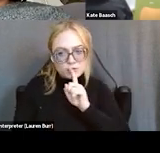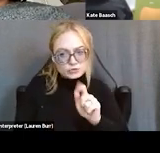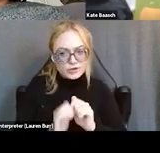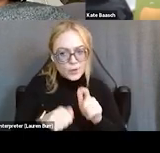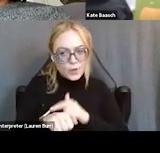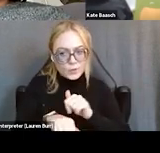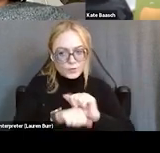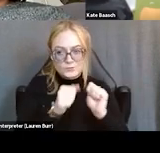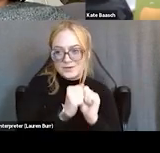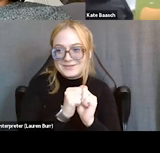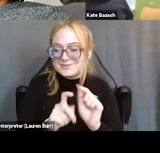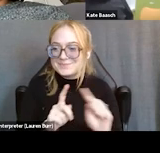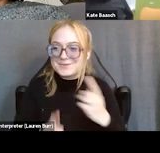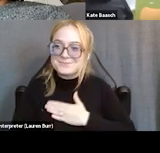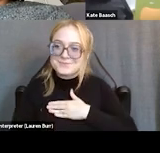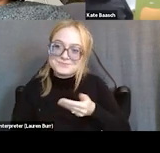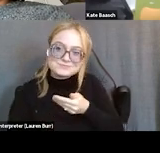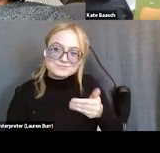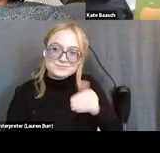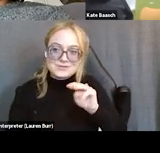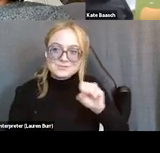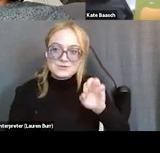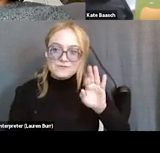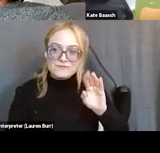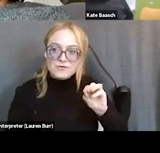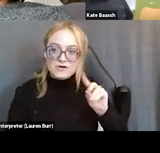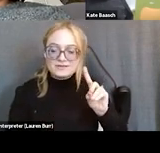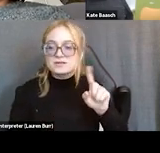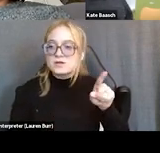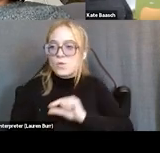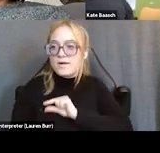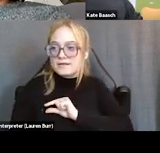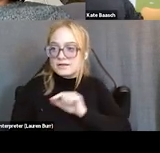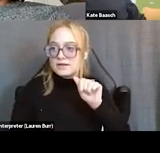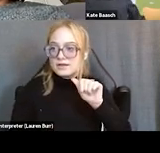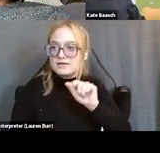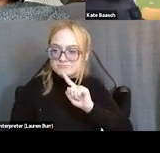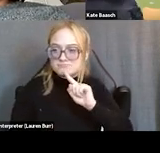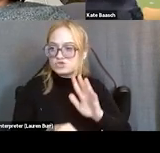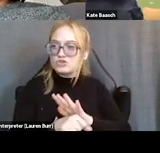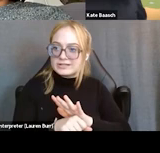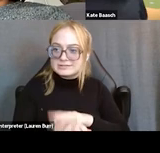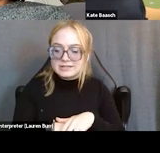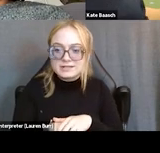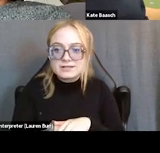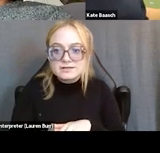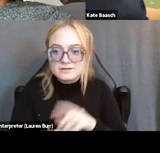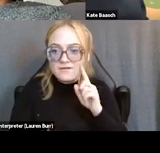but I'm really glad to be able to introduce Ms. Forde. She's the quality assurance examiner at DC DDS. So Ms. Forde, thank you.